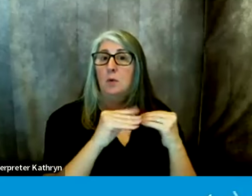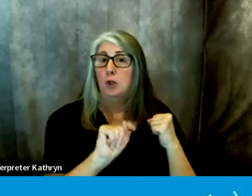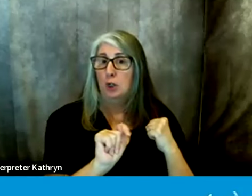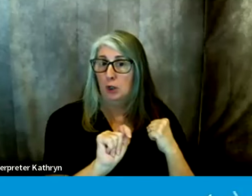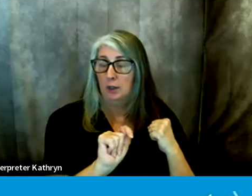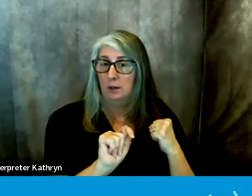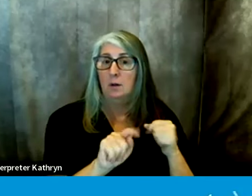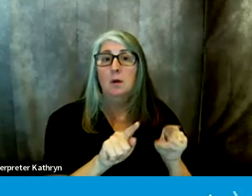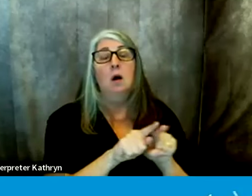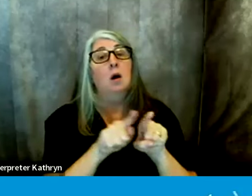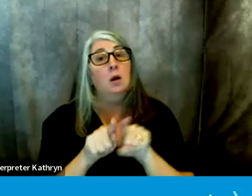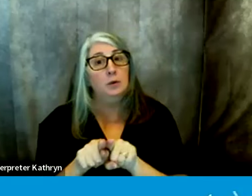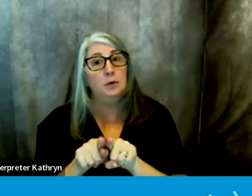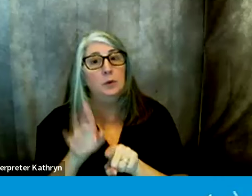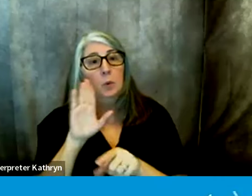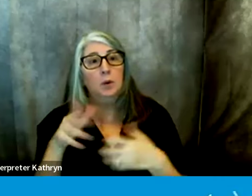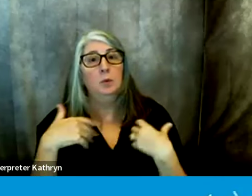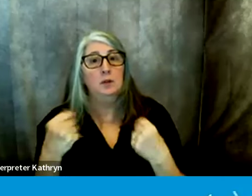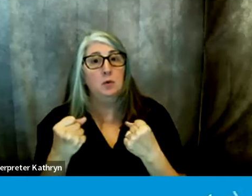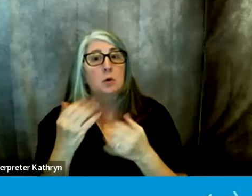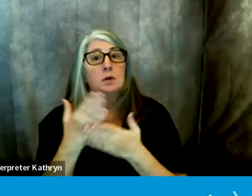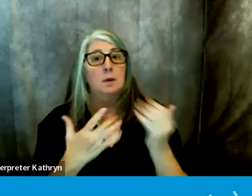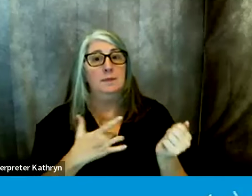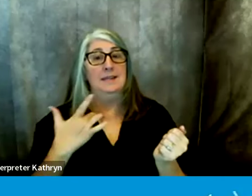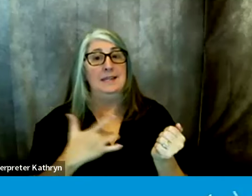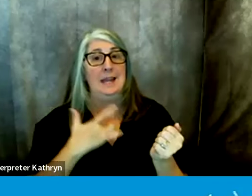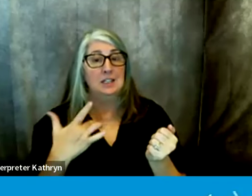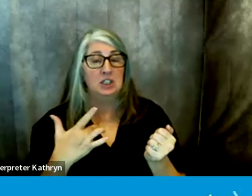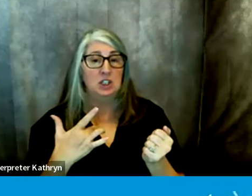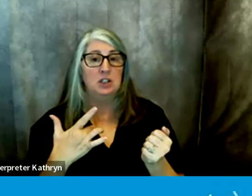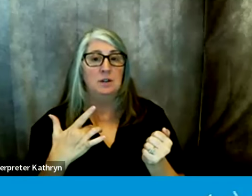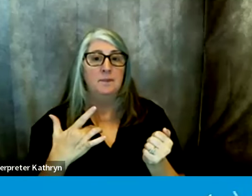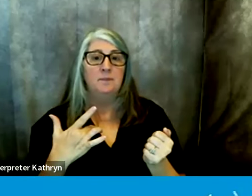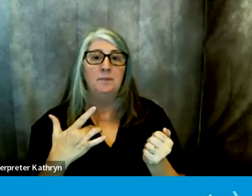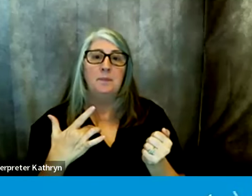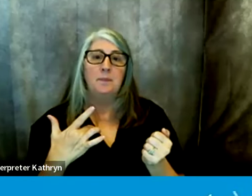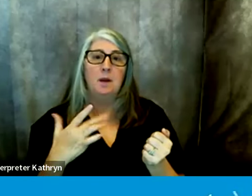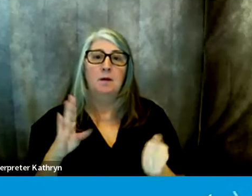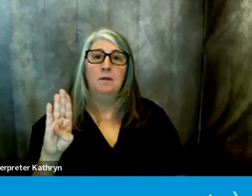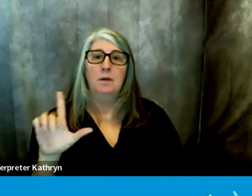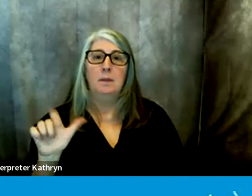it will also restore some sensation of, some sensation of bladder fullness, right?